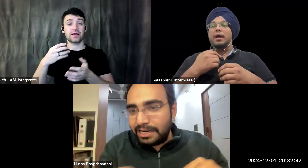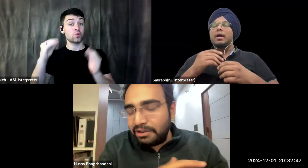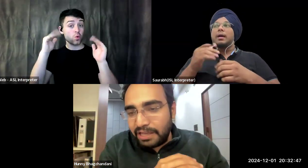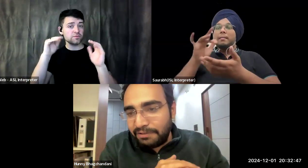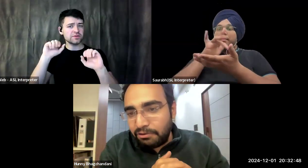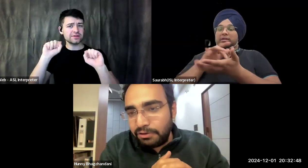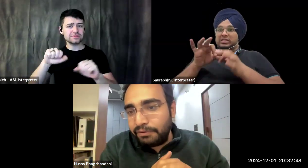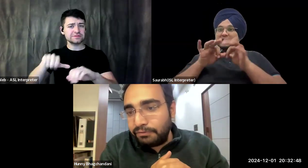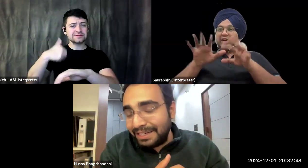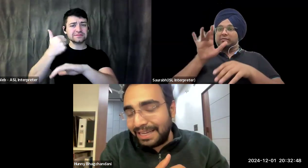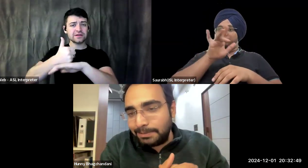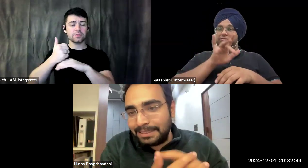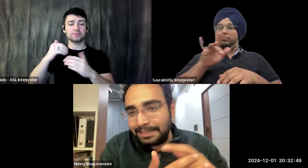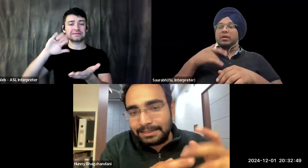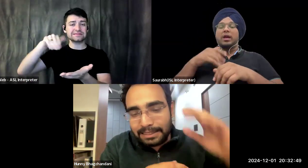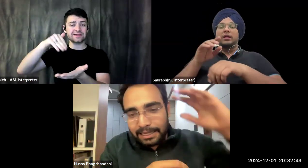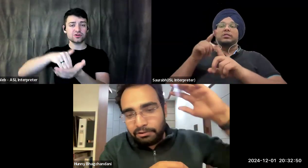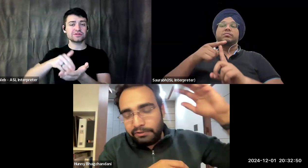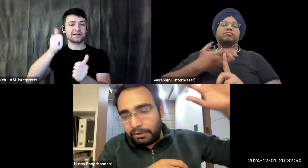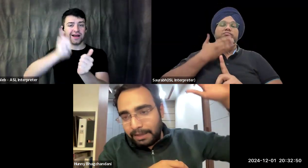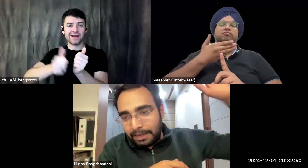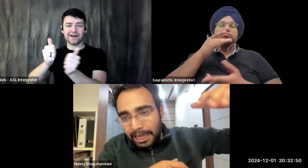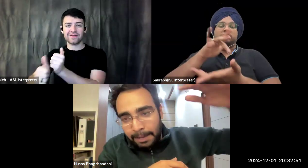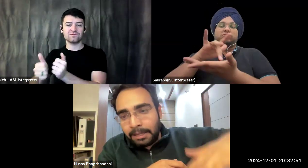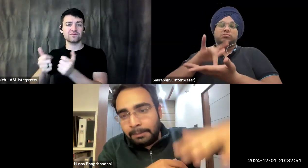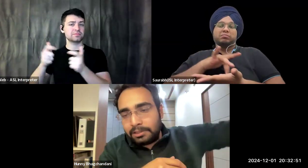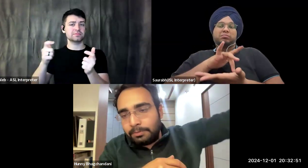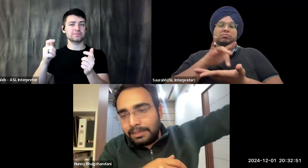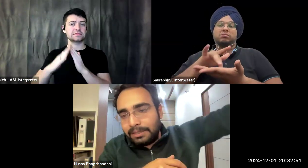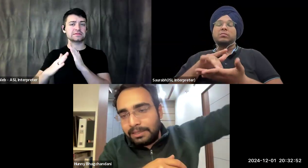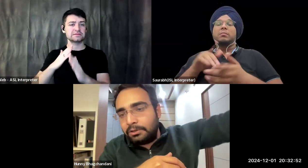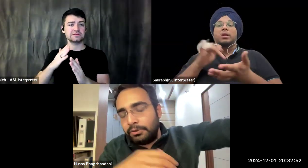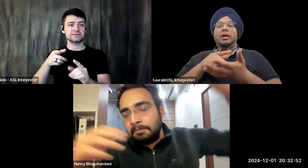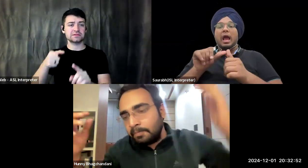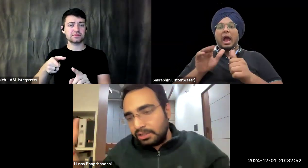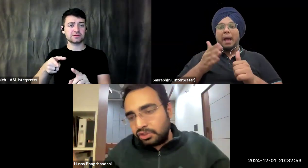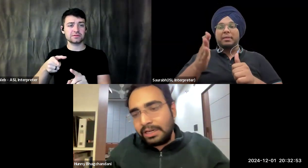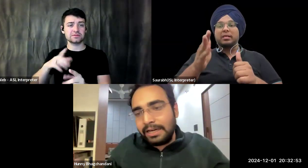So right now we have around 15 experience centers including from Ahmedabad to Mundi to